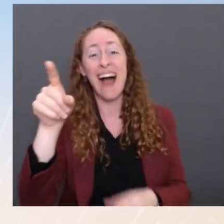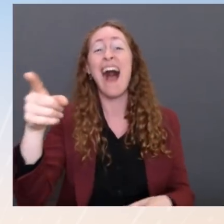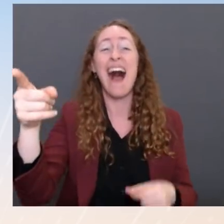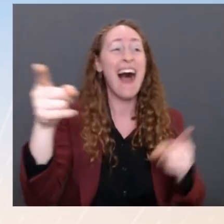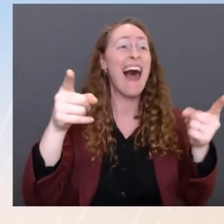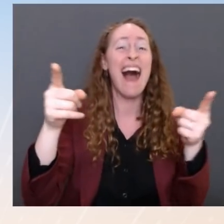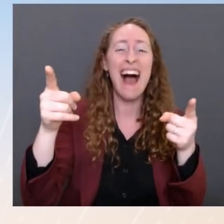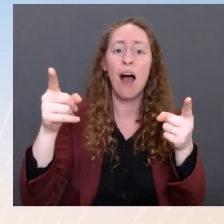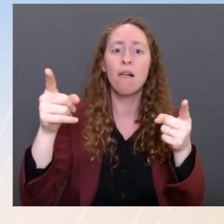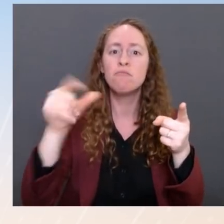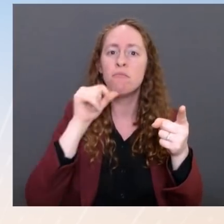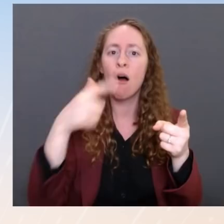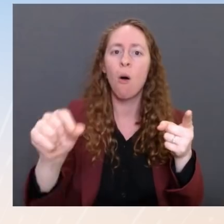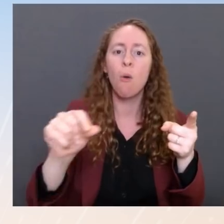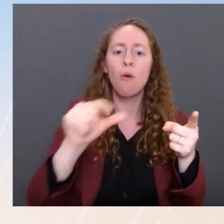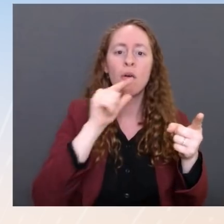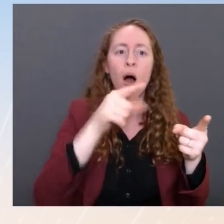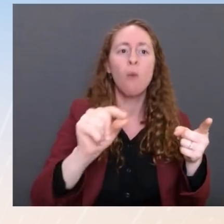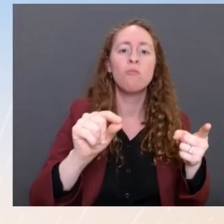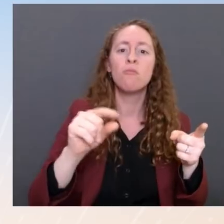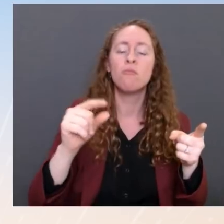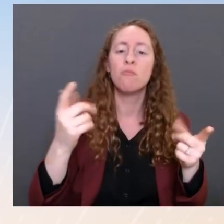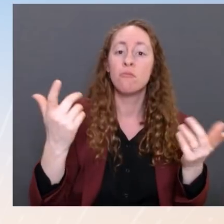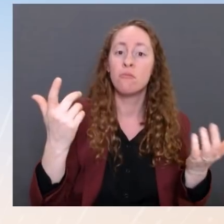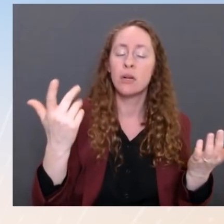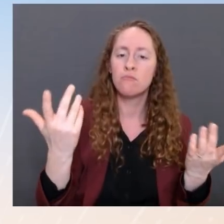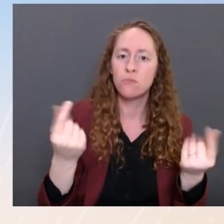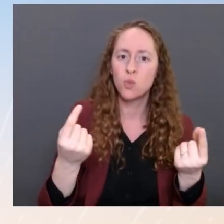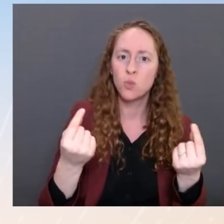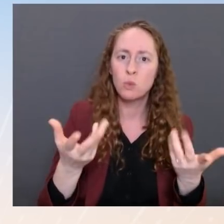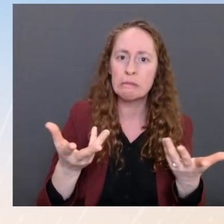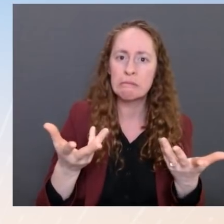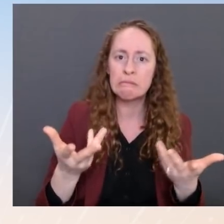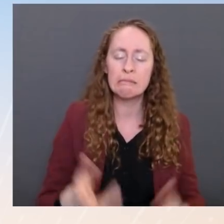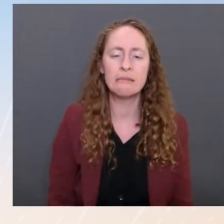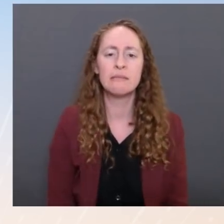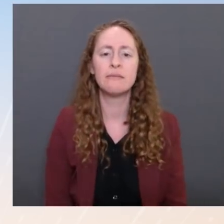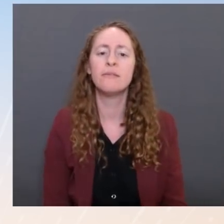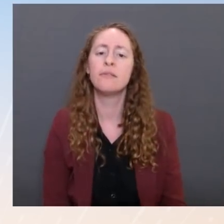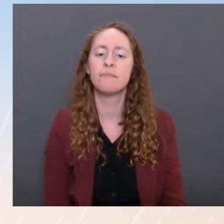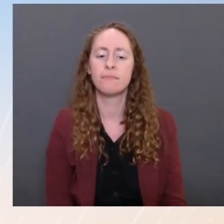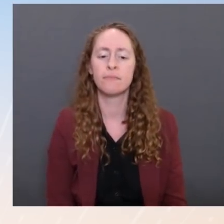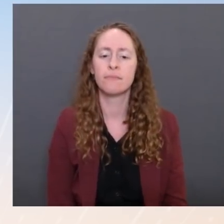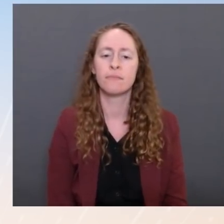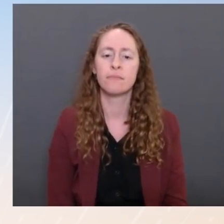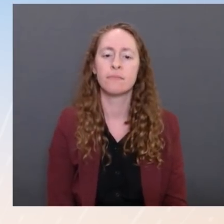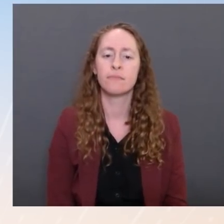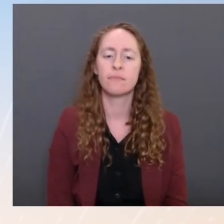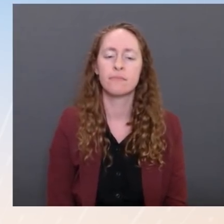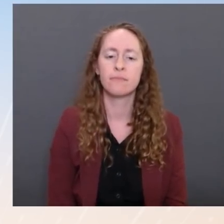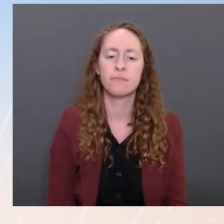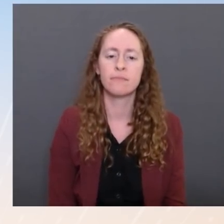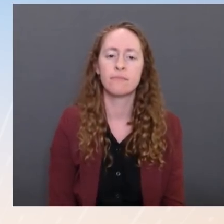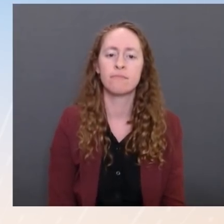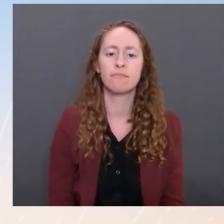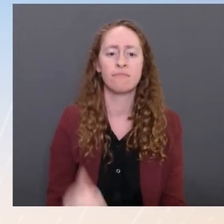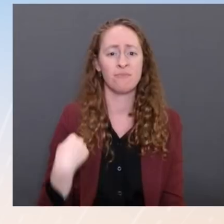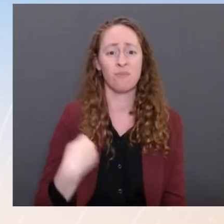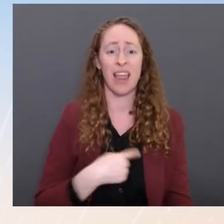won't be attending? Ms. Psaki: Well, no invitations have gone out for the summit, so that is obviously something that will happen in short order,